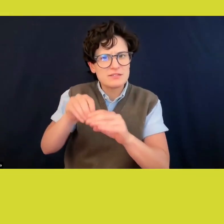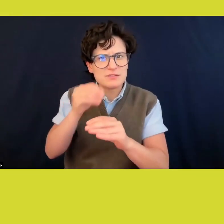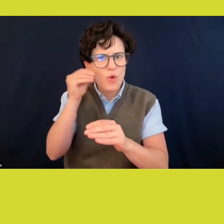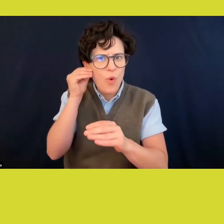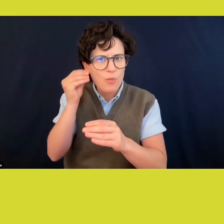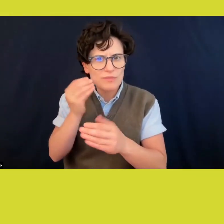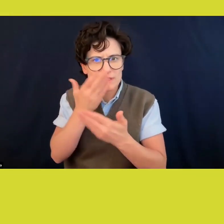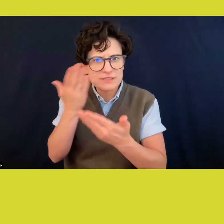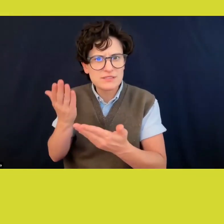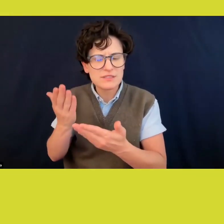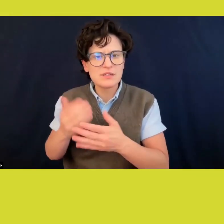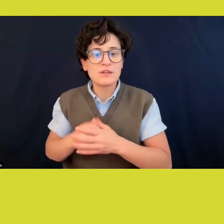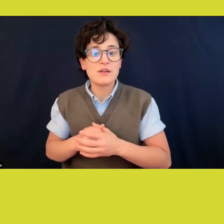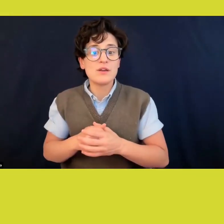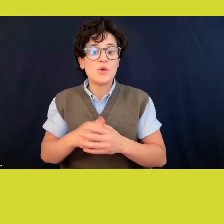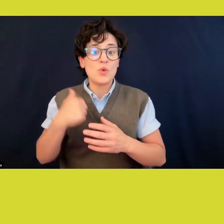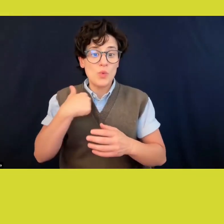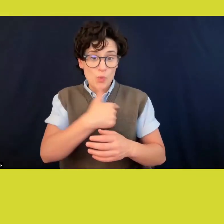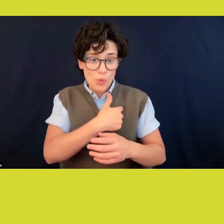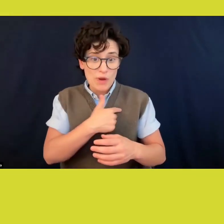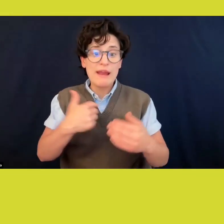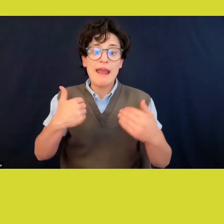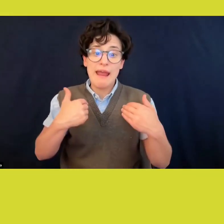in addressing homelessness, having homelessness